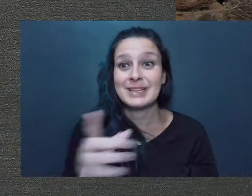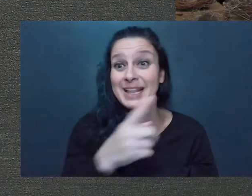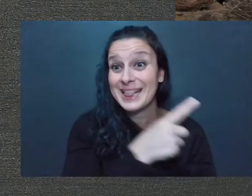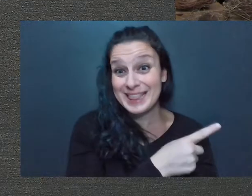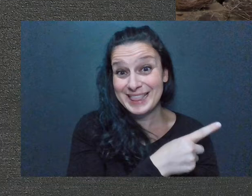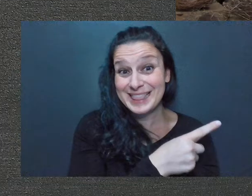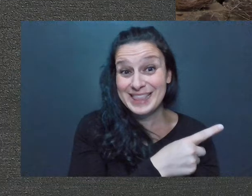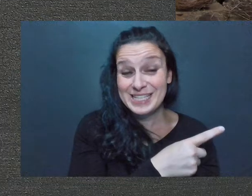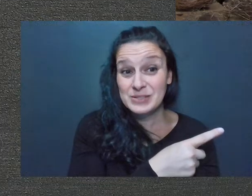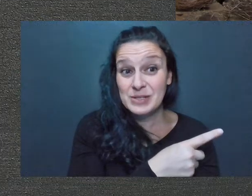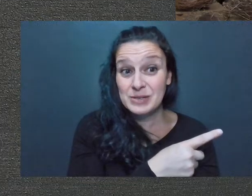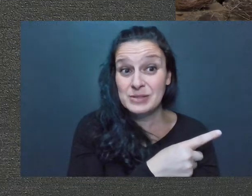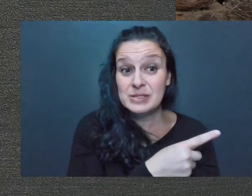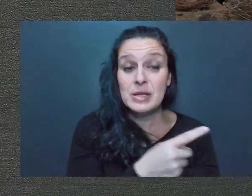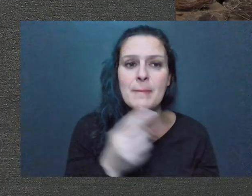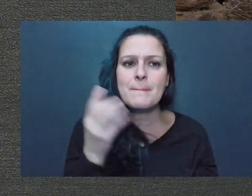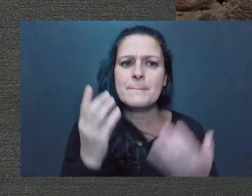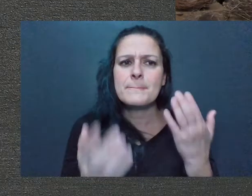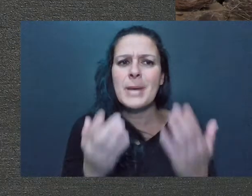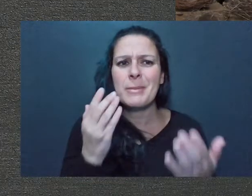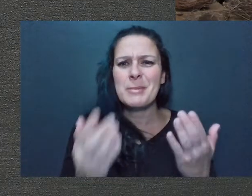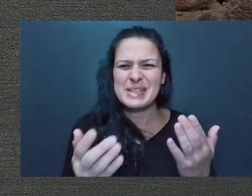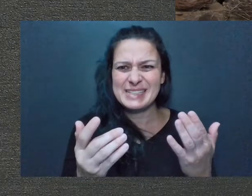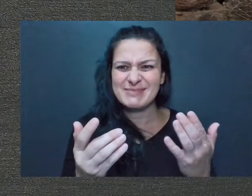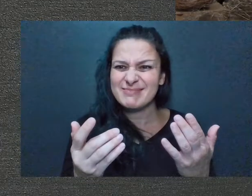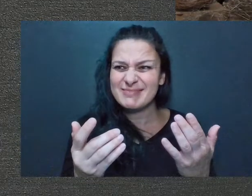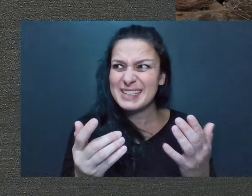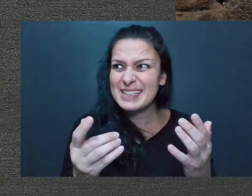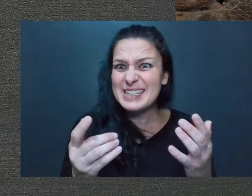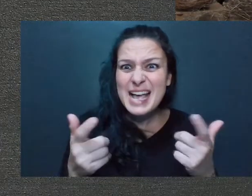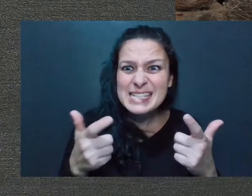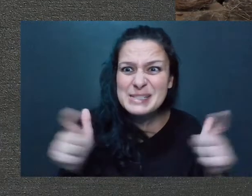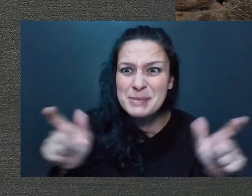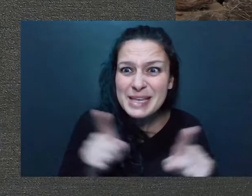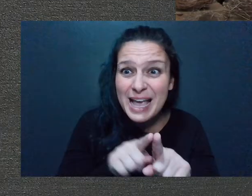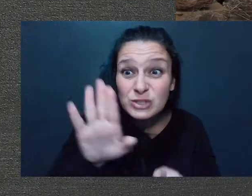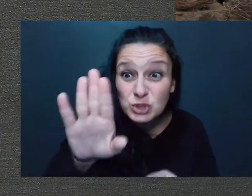This one is probably as big as your car.